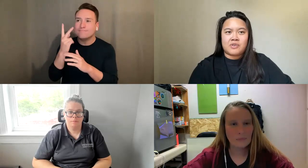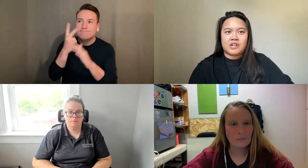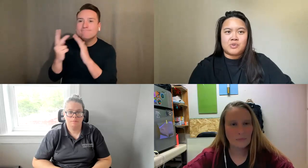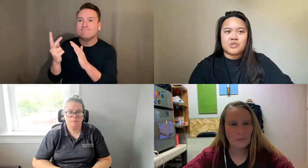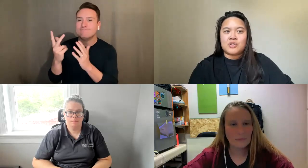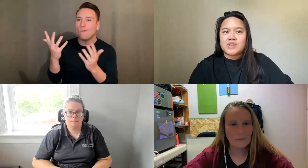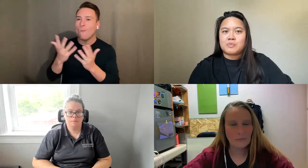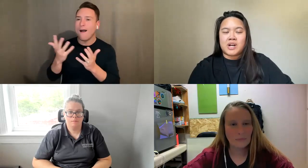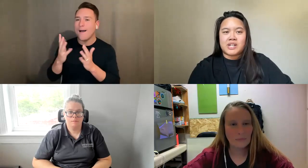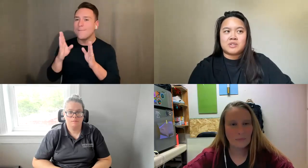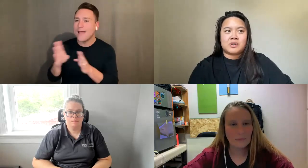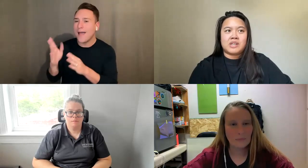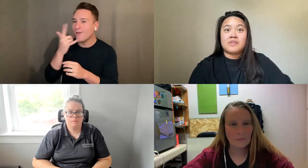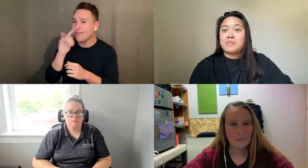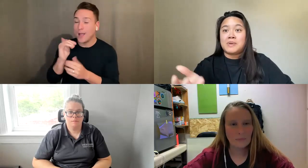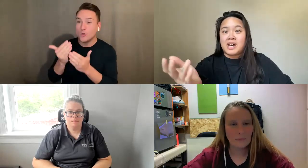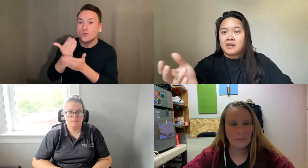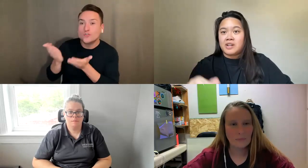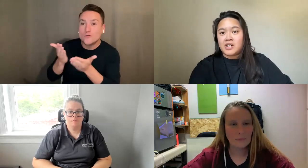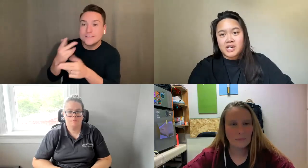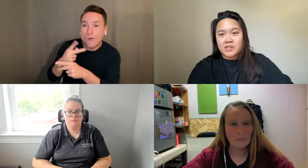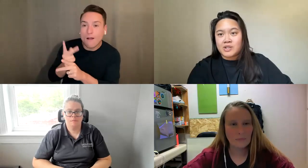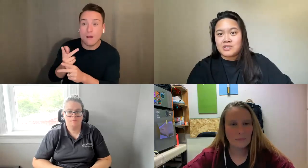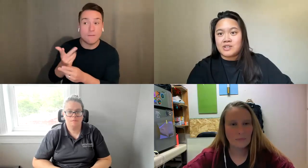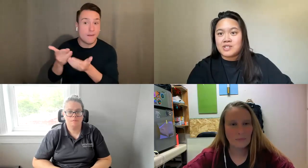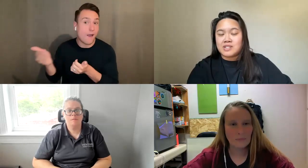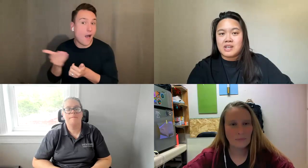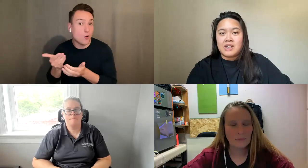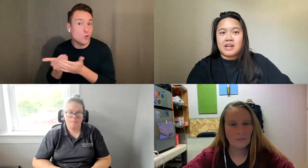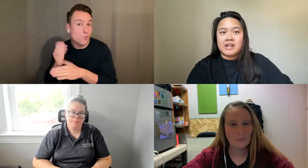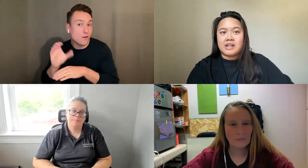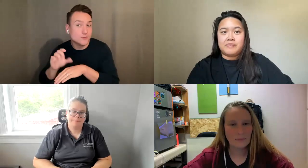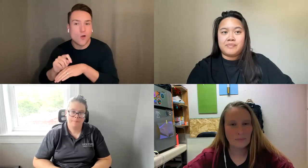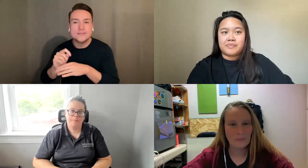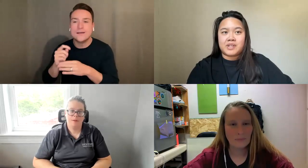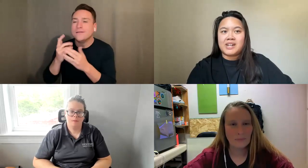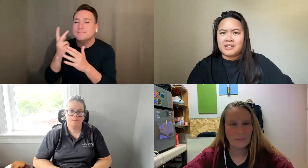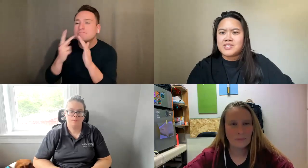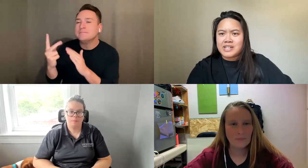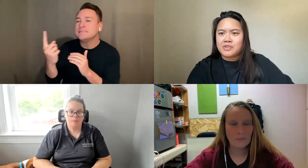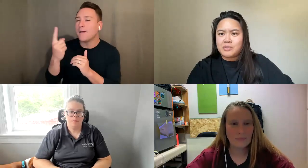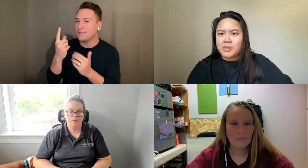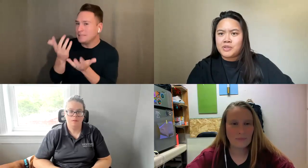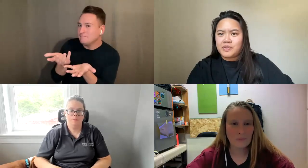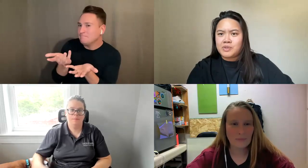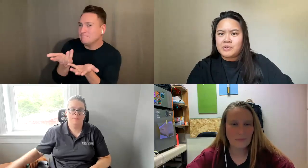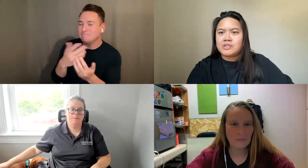for a new service product or even maybe hiring on another consultant kind of looks like for the both of you?